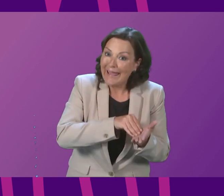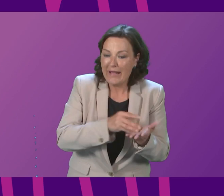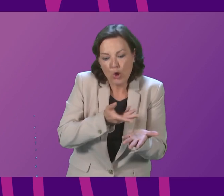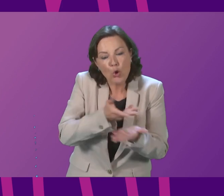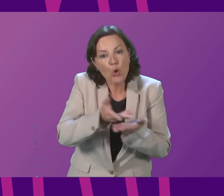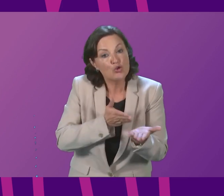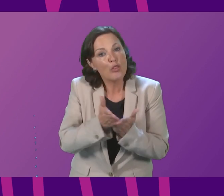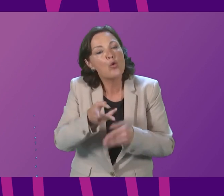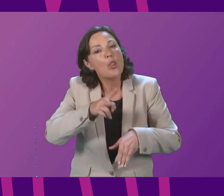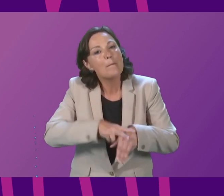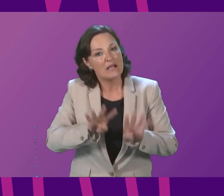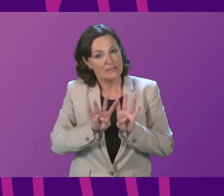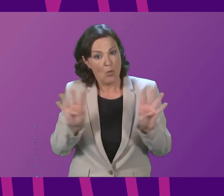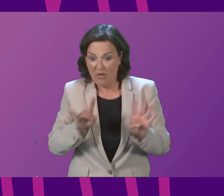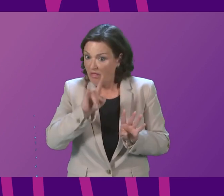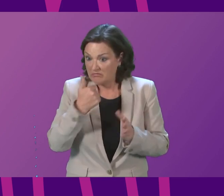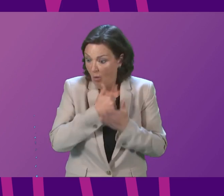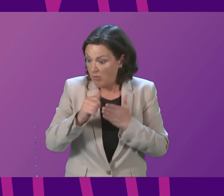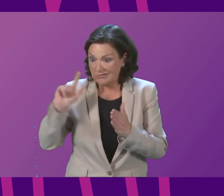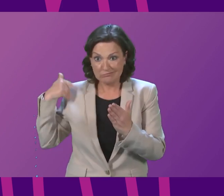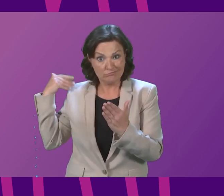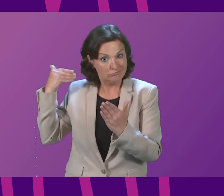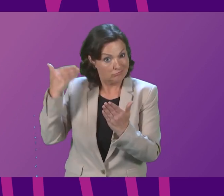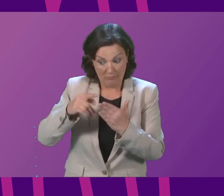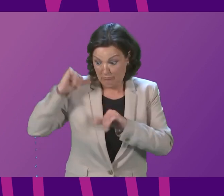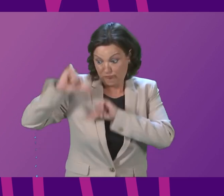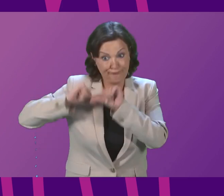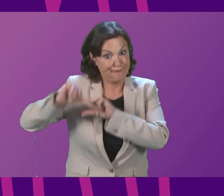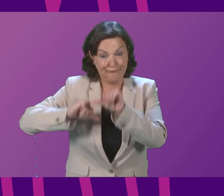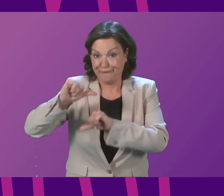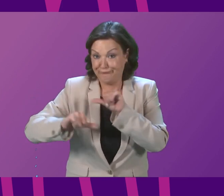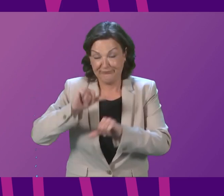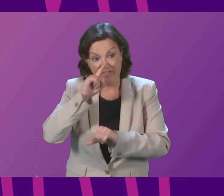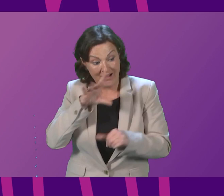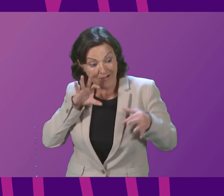That has been the case for many years, and that process is on-going in relation to pay for 2022-23.